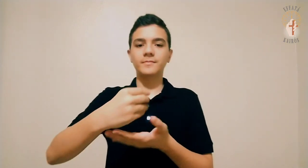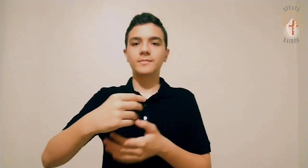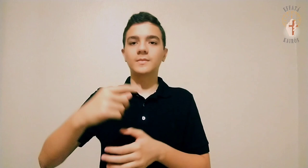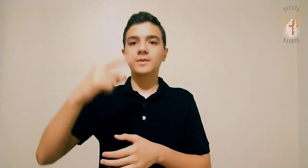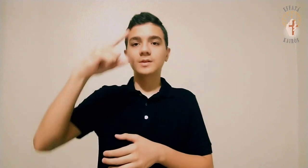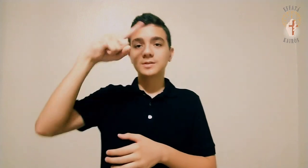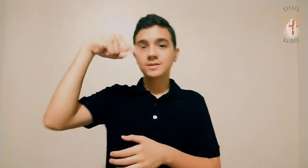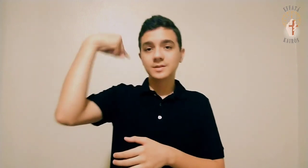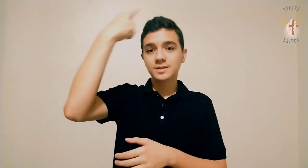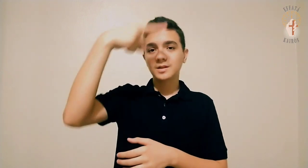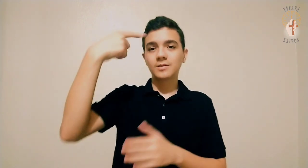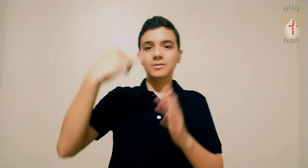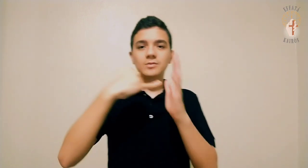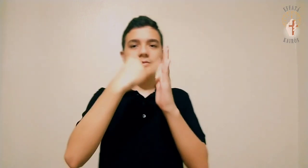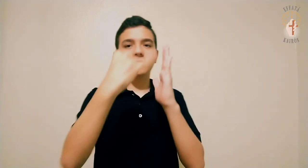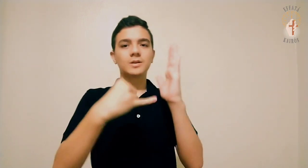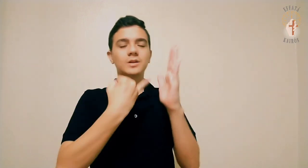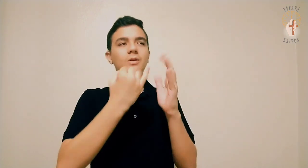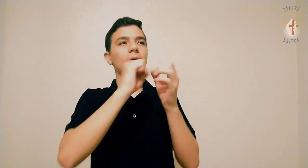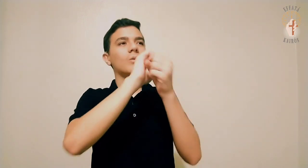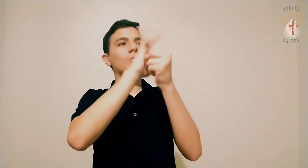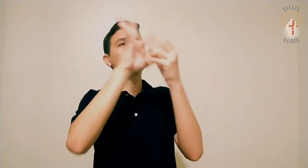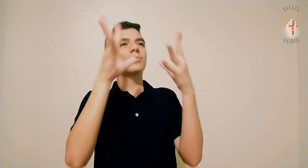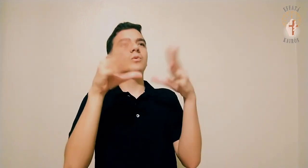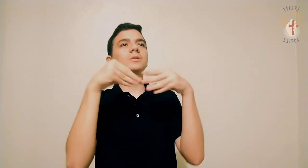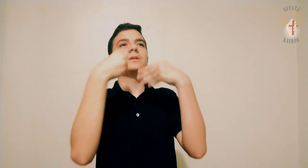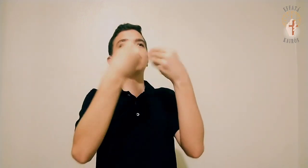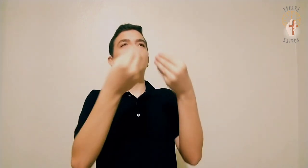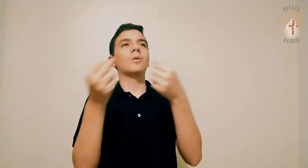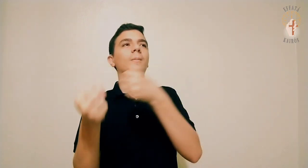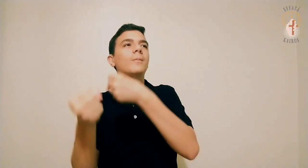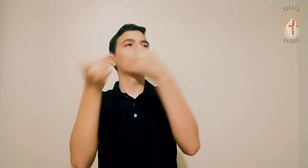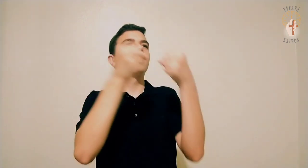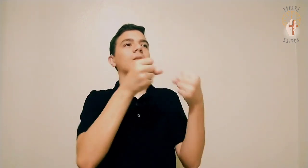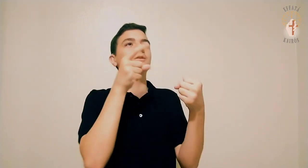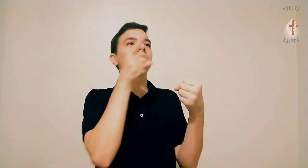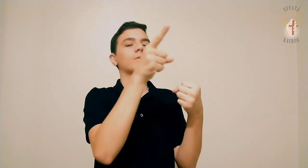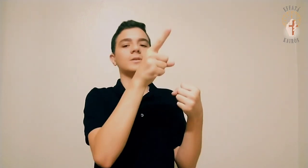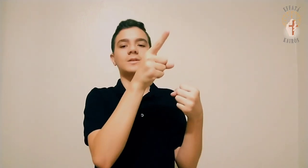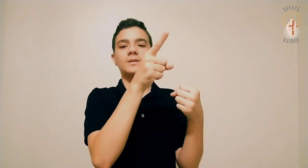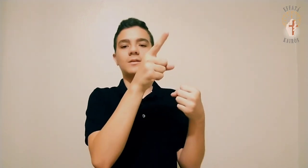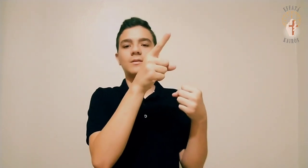O glorious Saint Joseph, who has been given the power to